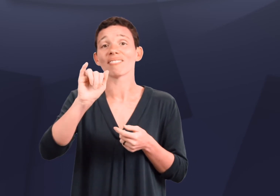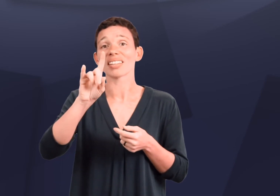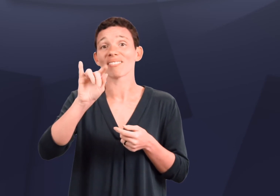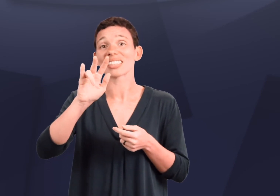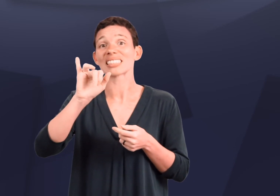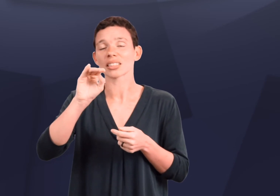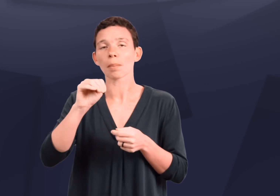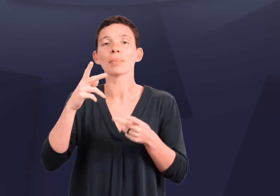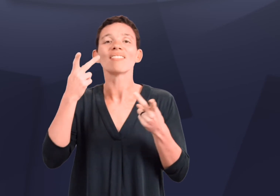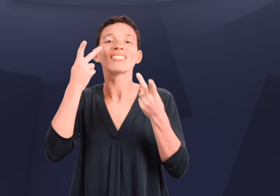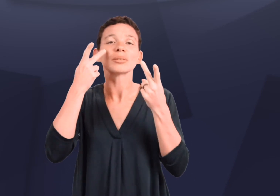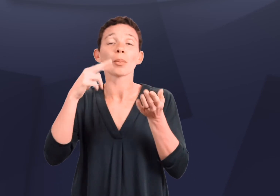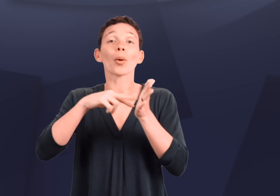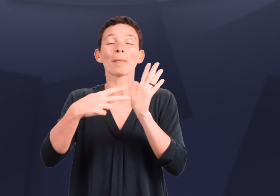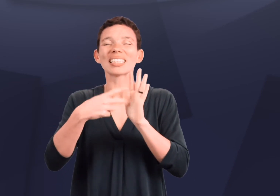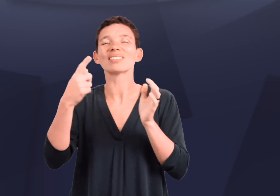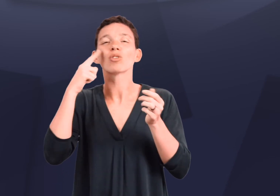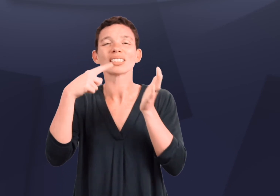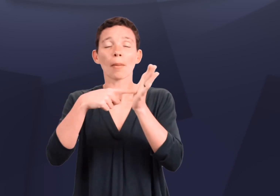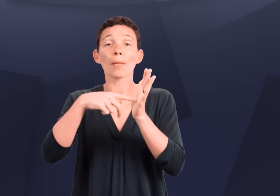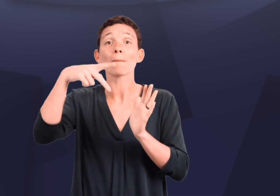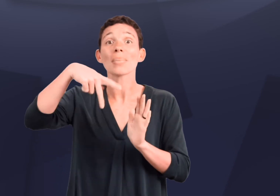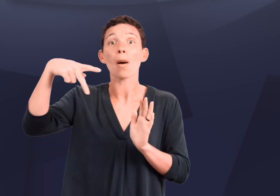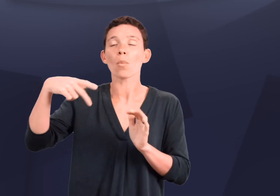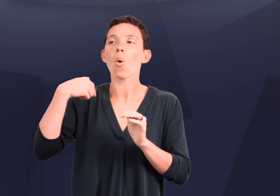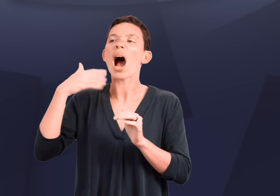Vidism is oppression towards accessibility in sites.